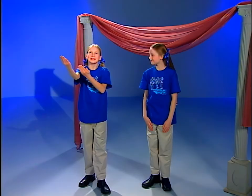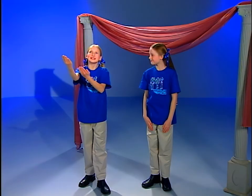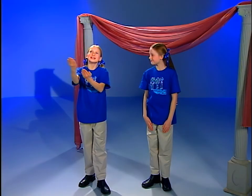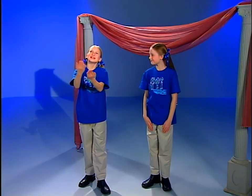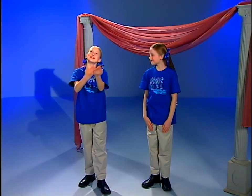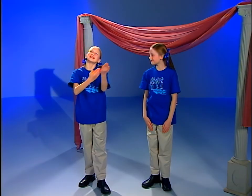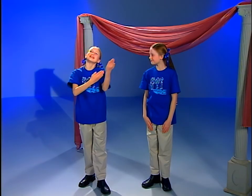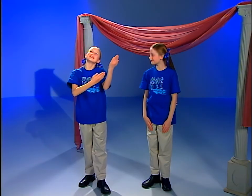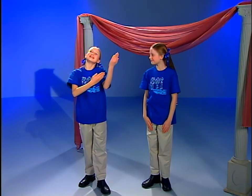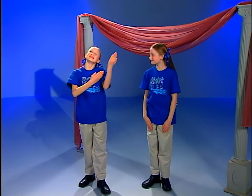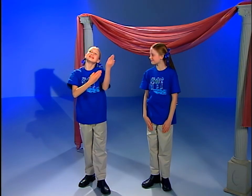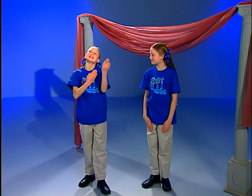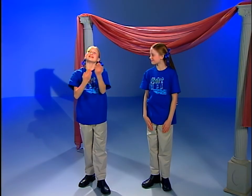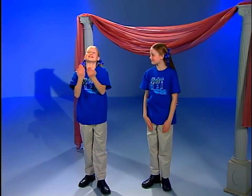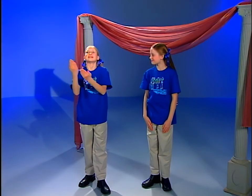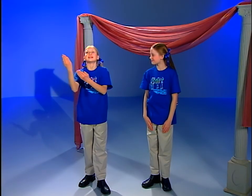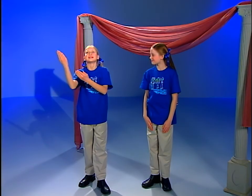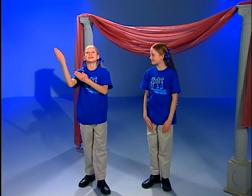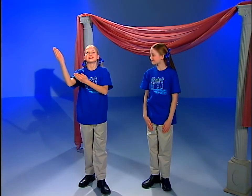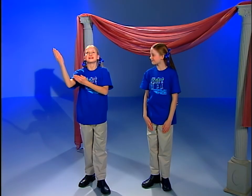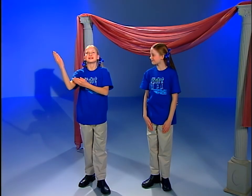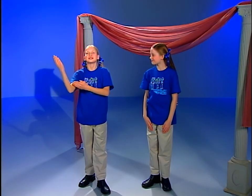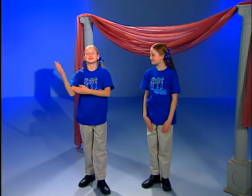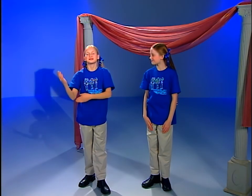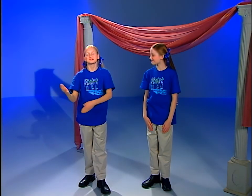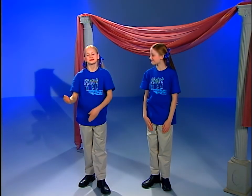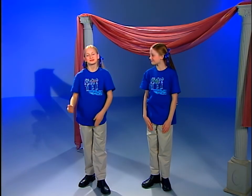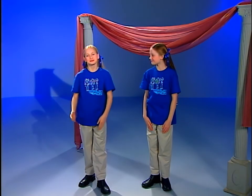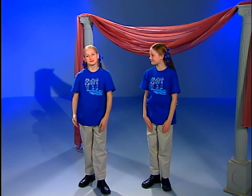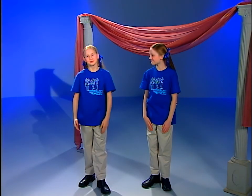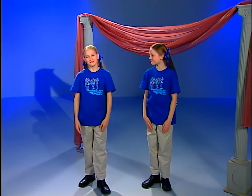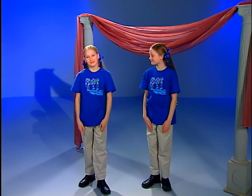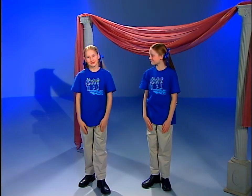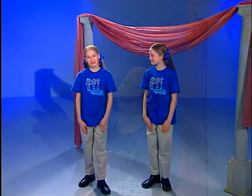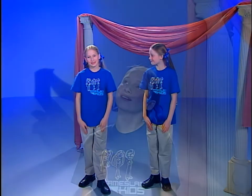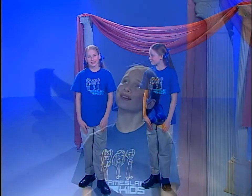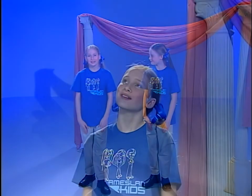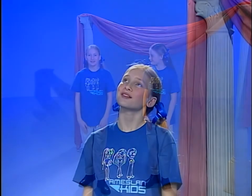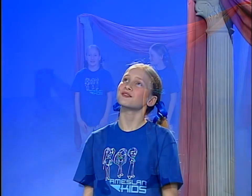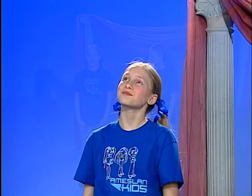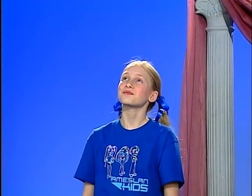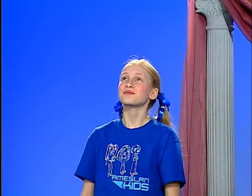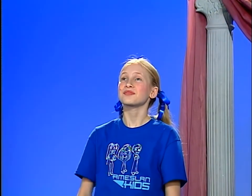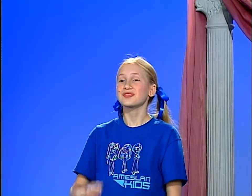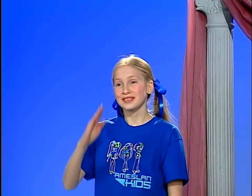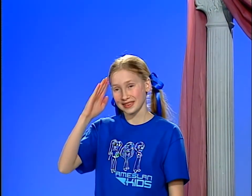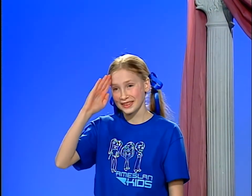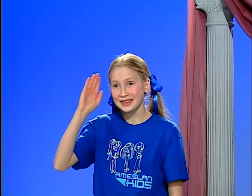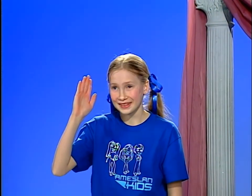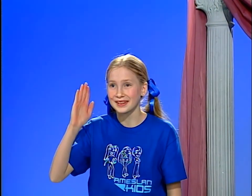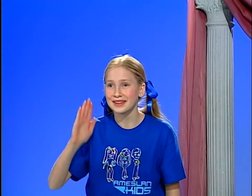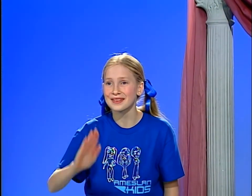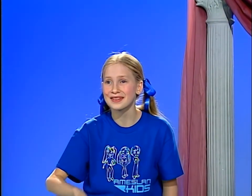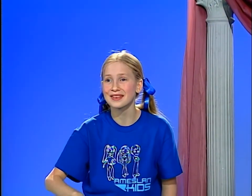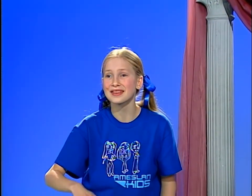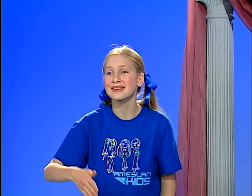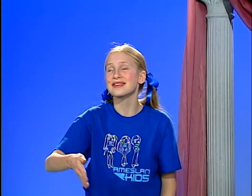"WERE HUSBAND AND WIFE. "WELL, YOU MADE UP THIS WHOLE THING. "YOU CAN'T STAY HERE WITH OUR PEOPLE.